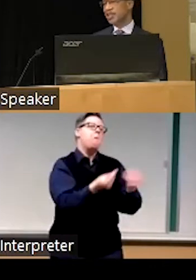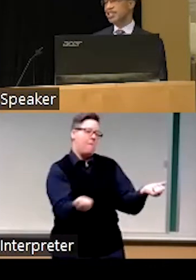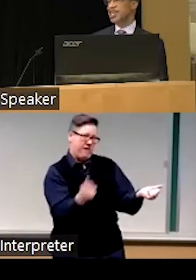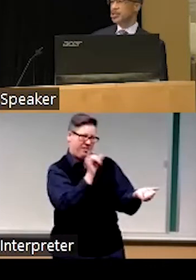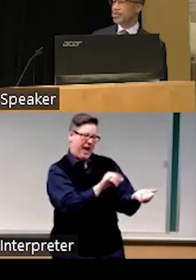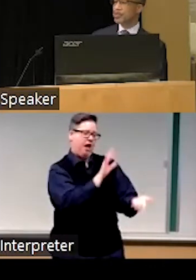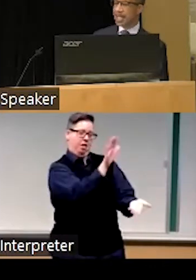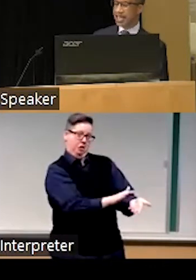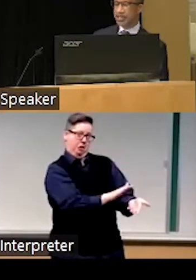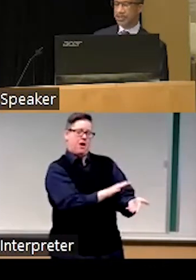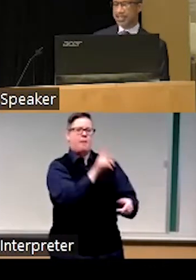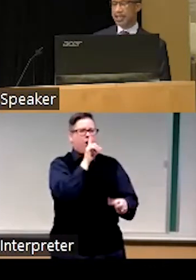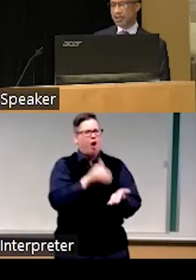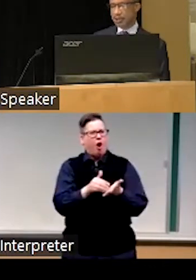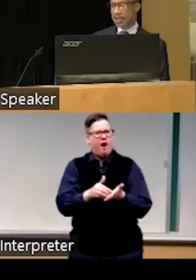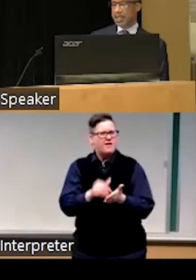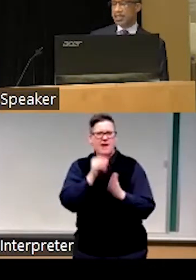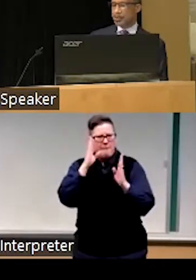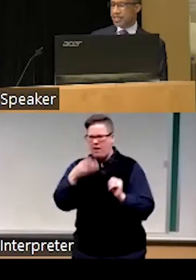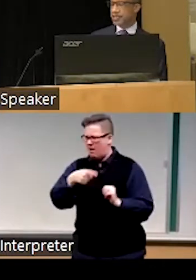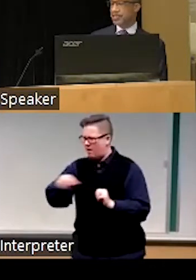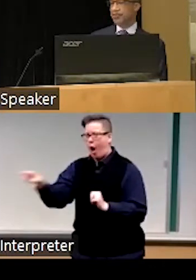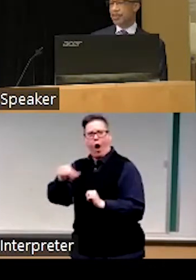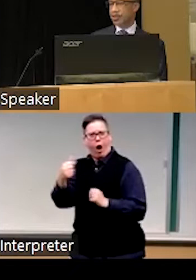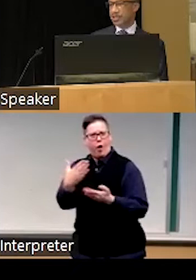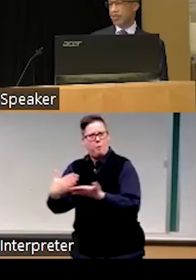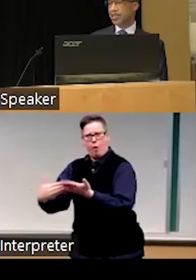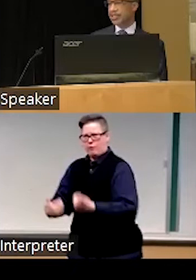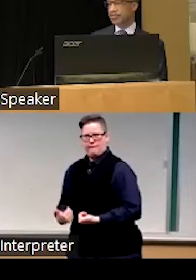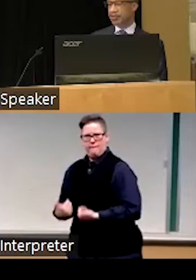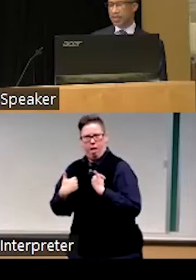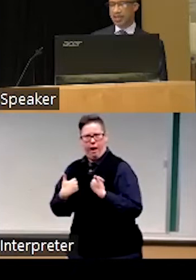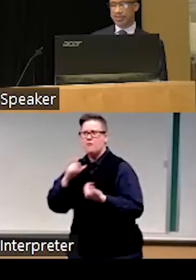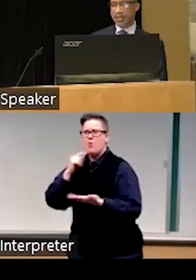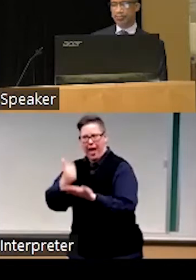little attention was paid to these other dimensions of that would lead to full recovery